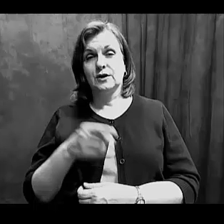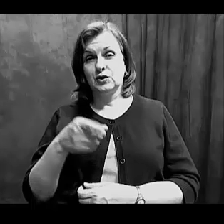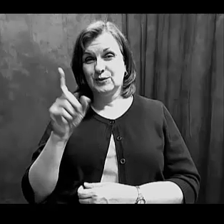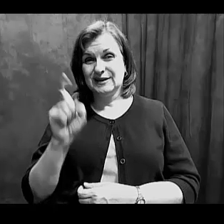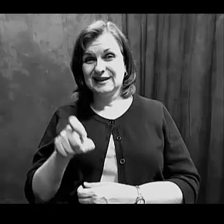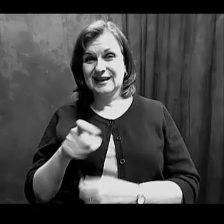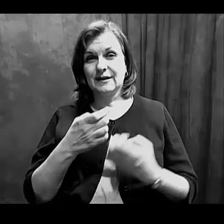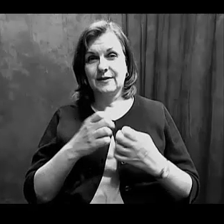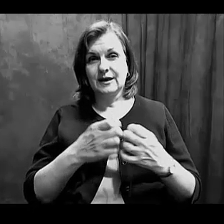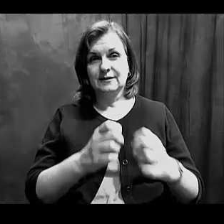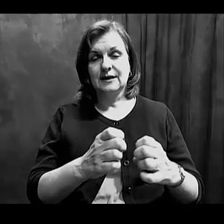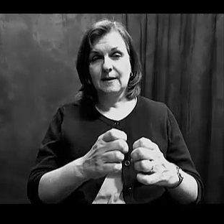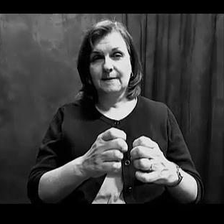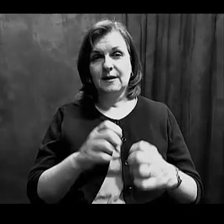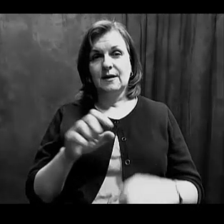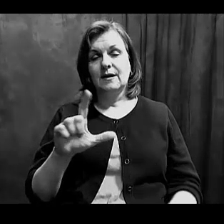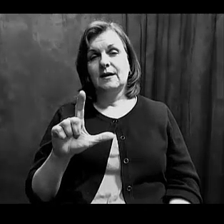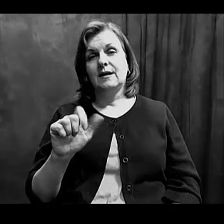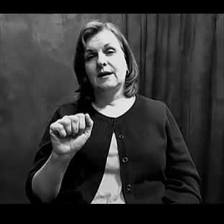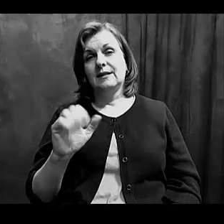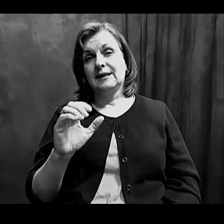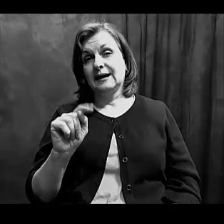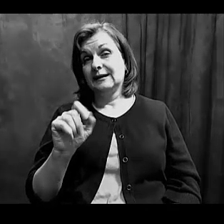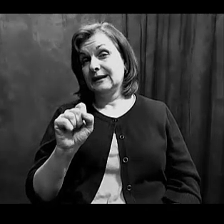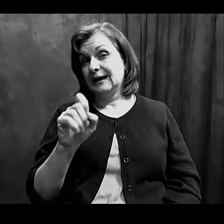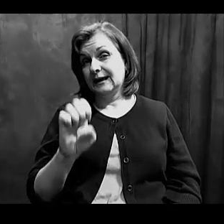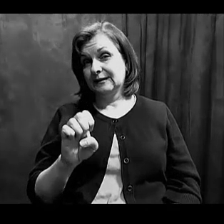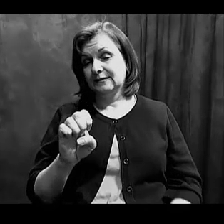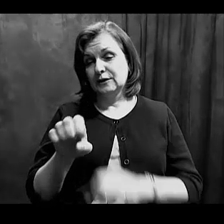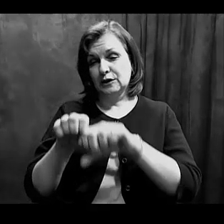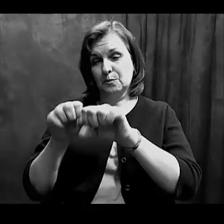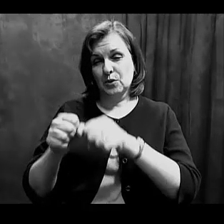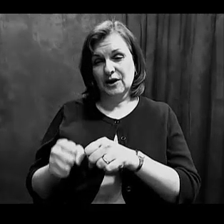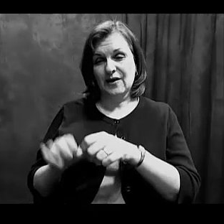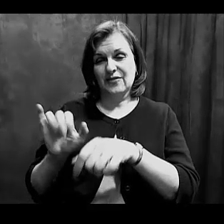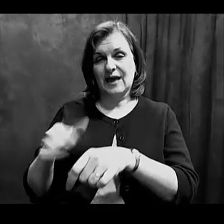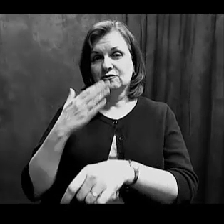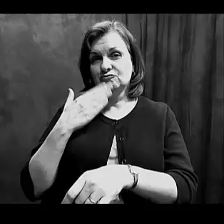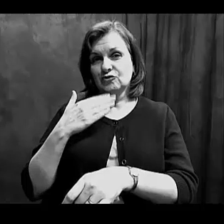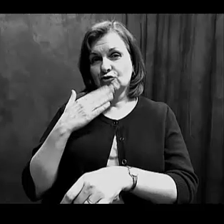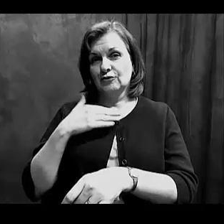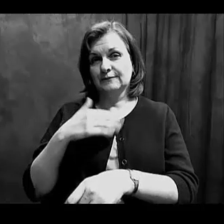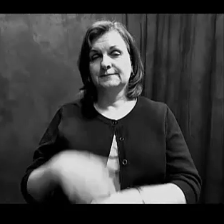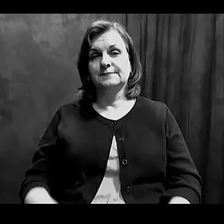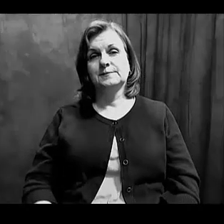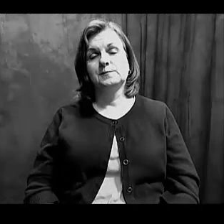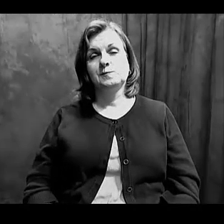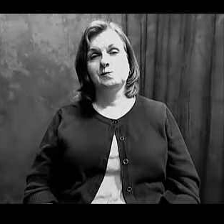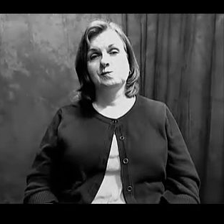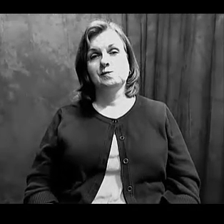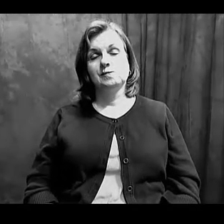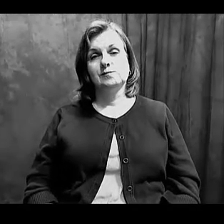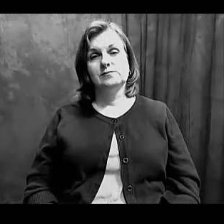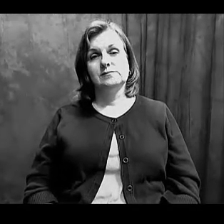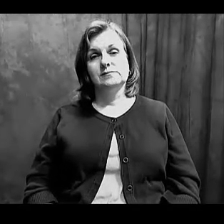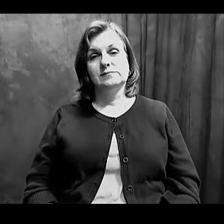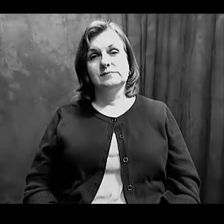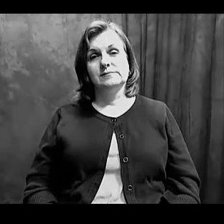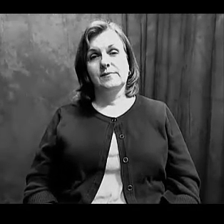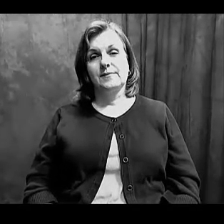you're actually going use the enzyme to break it down known is lactase